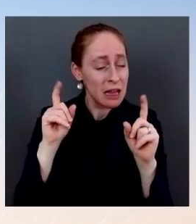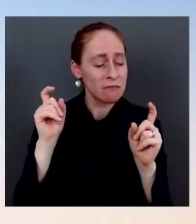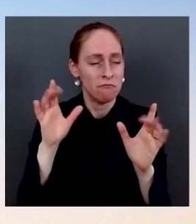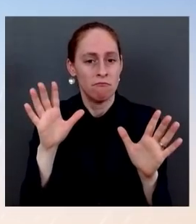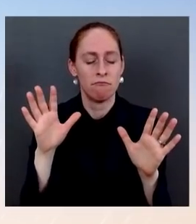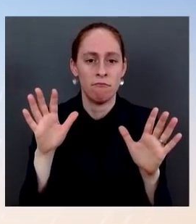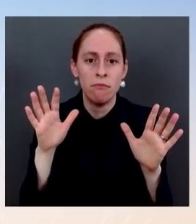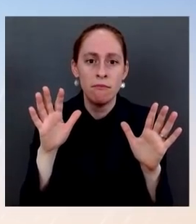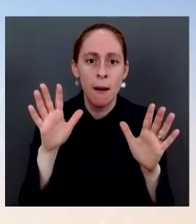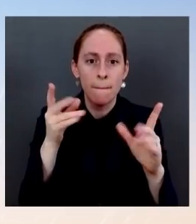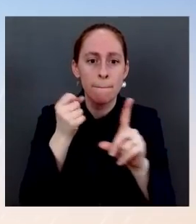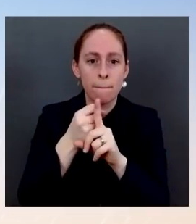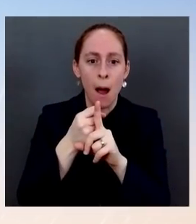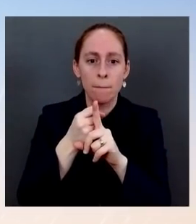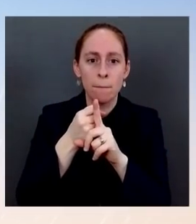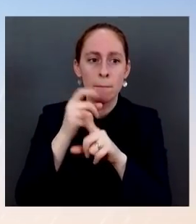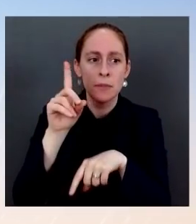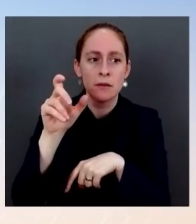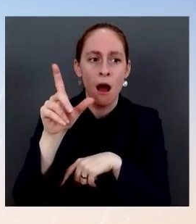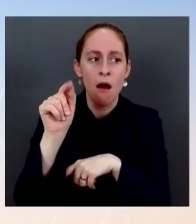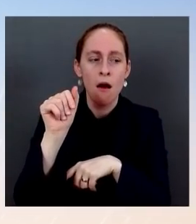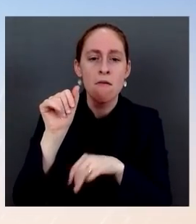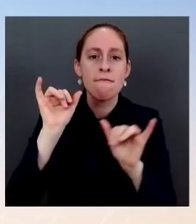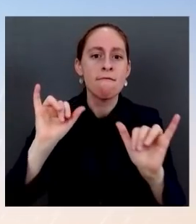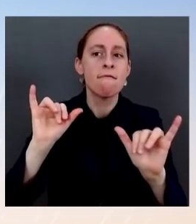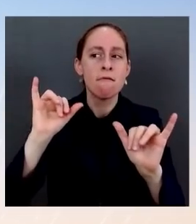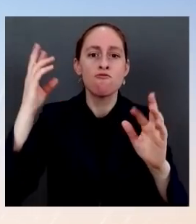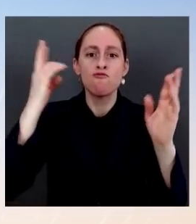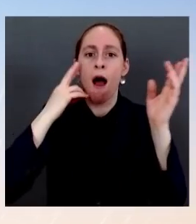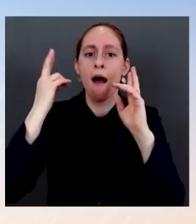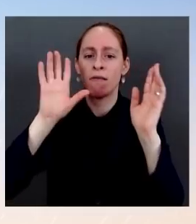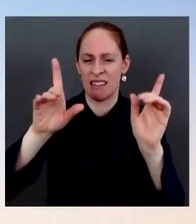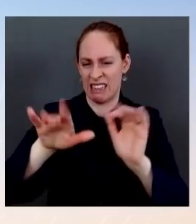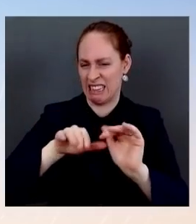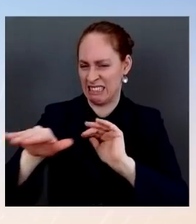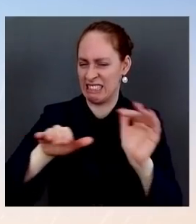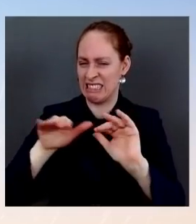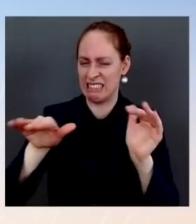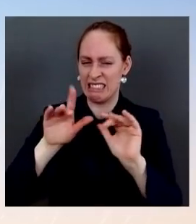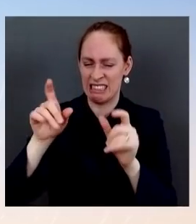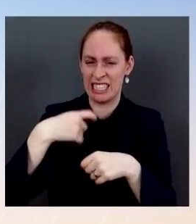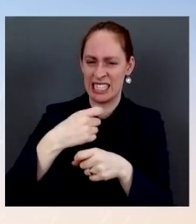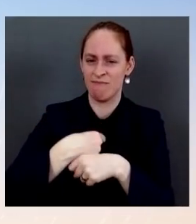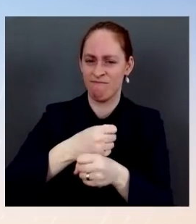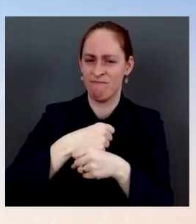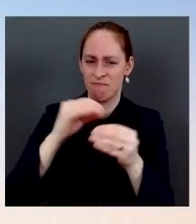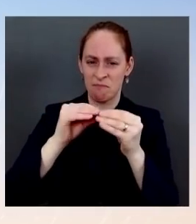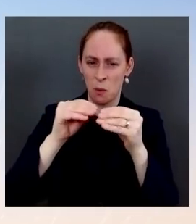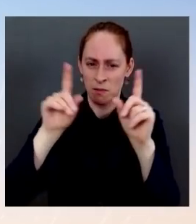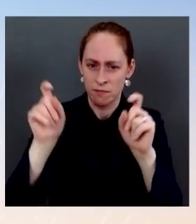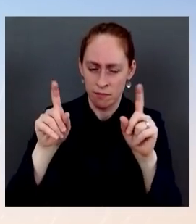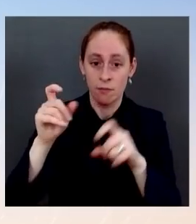What the President did with the Defense Production Act is to do exactly that: investing $3 billion several months ago